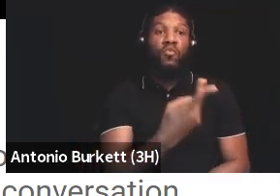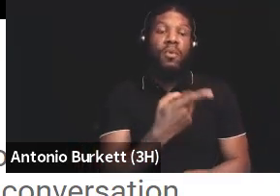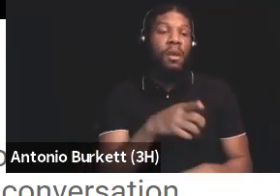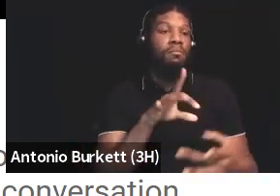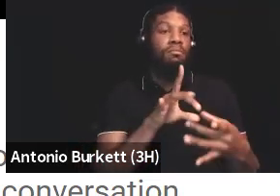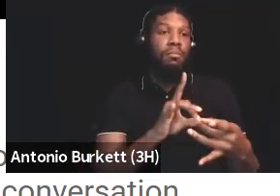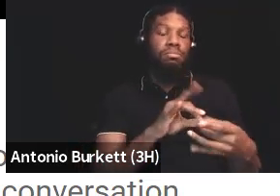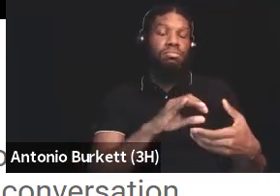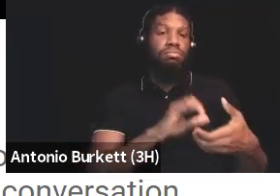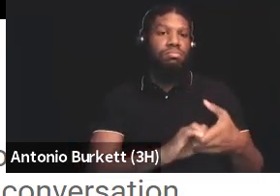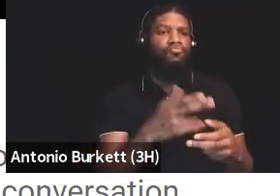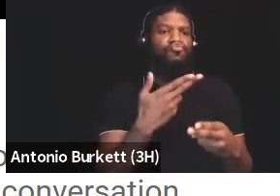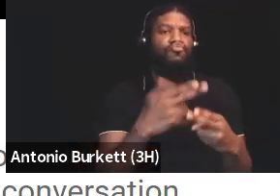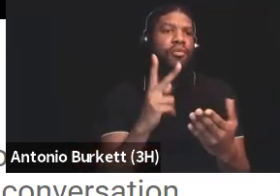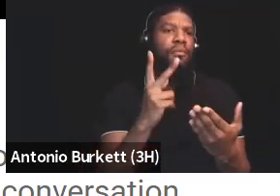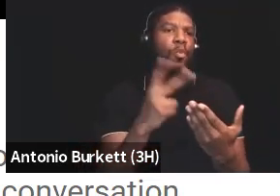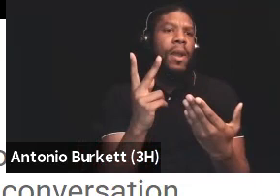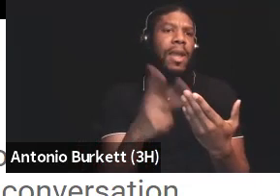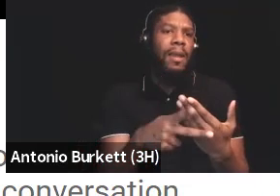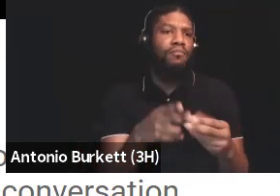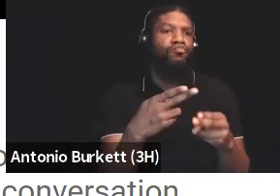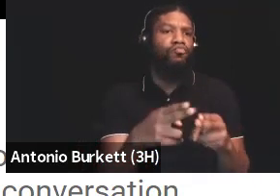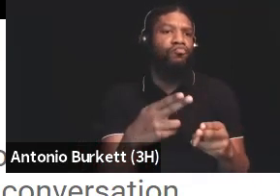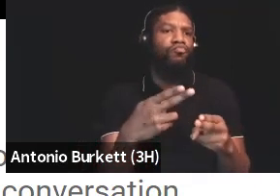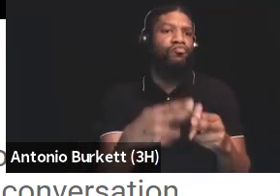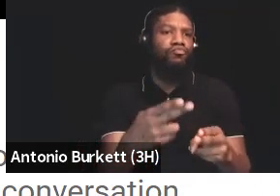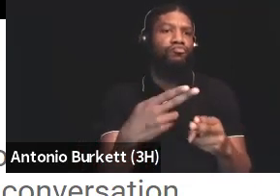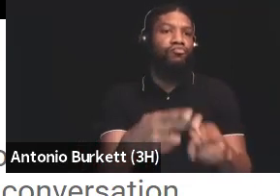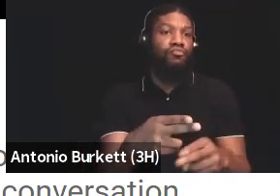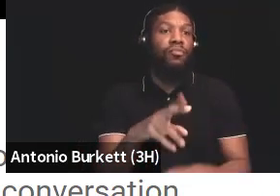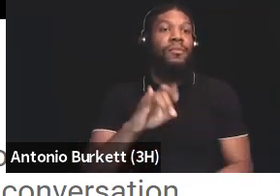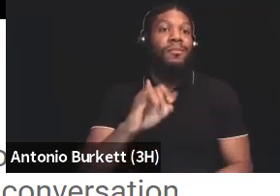short programming. And we did have the support of the graduate school through this. I have a